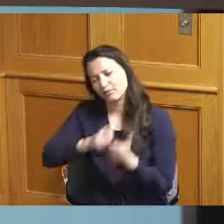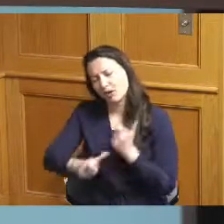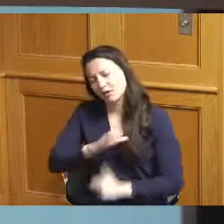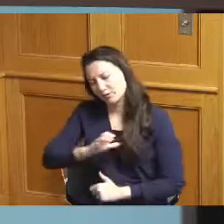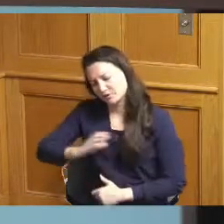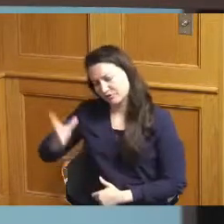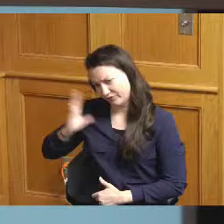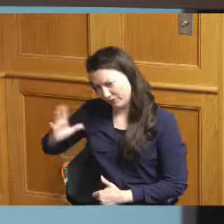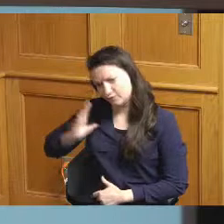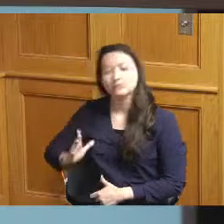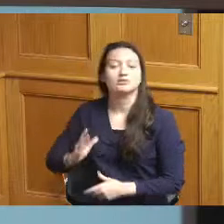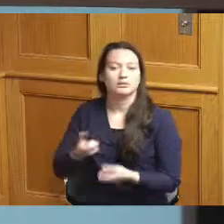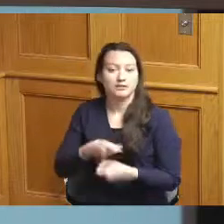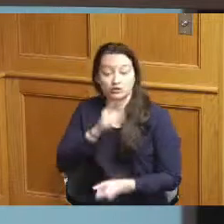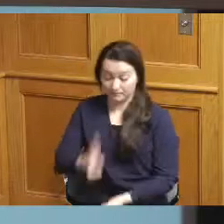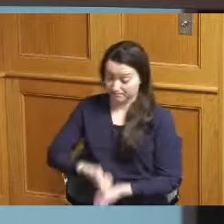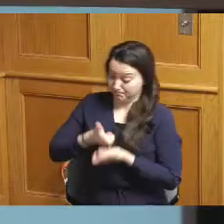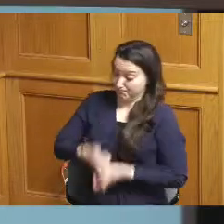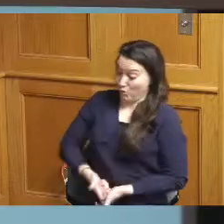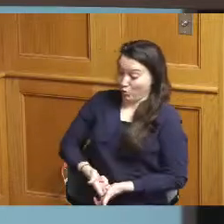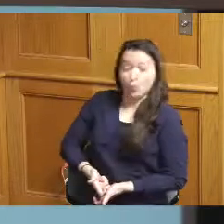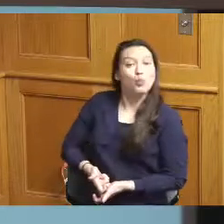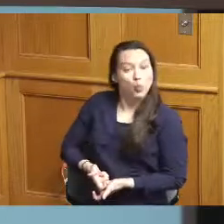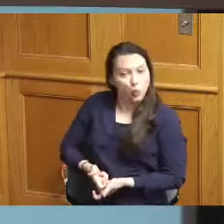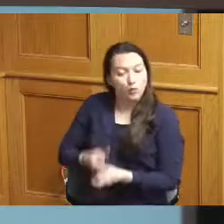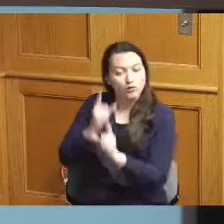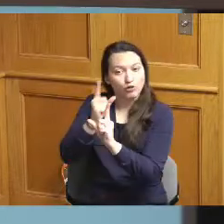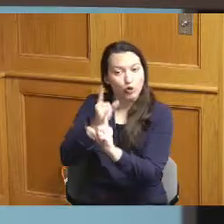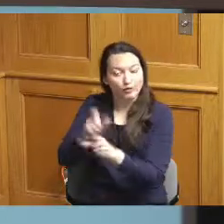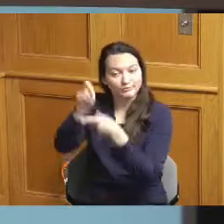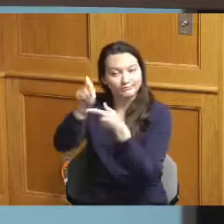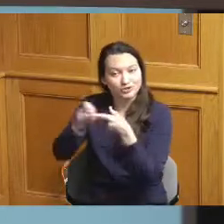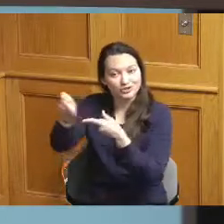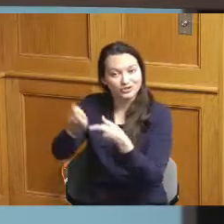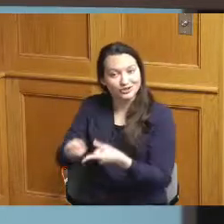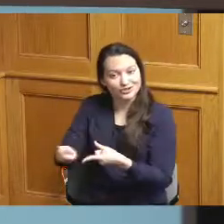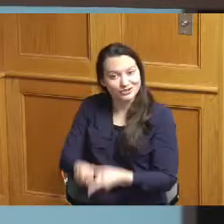to make sure there is compliance with the goals that were stated in their agreements